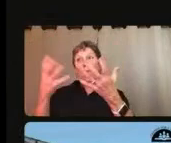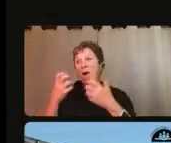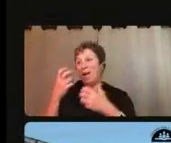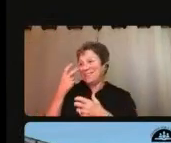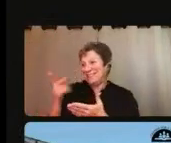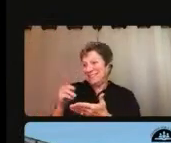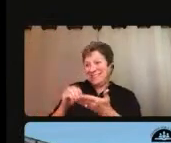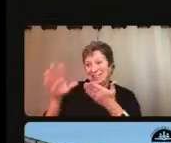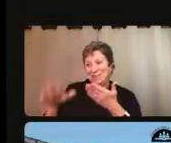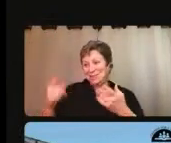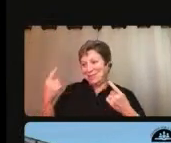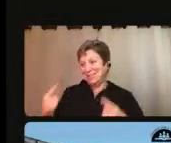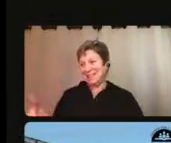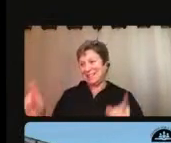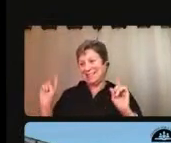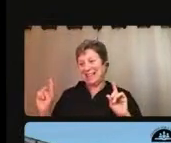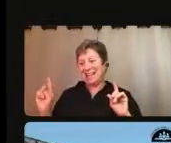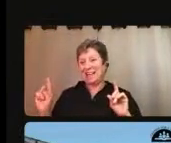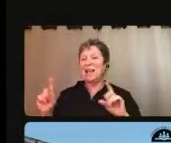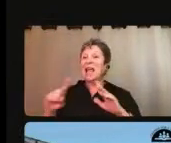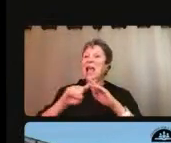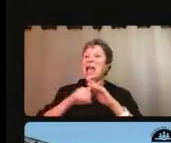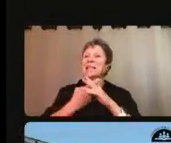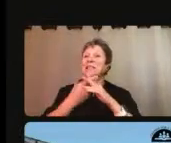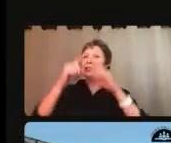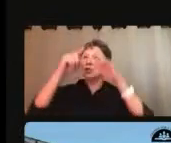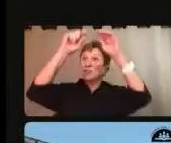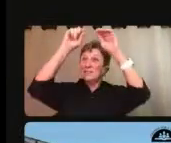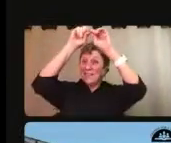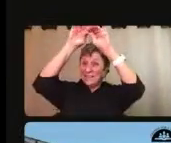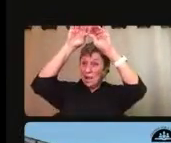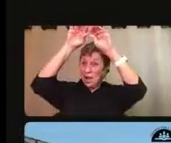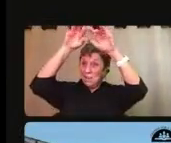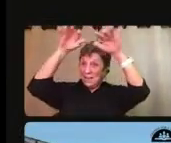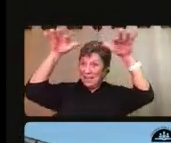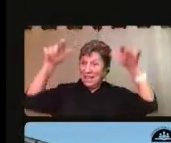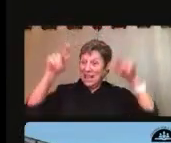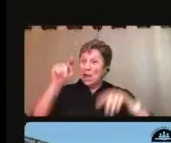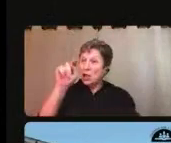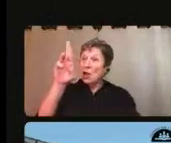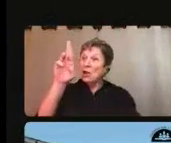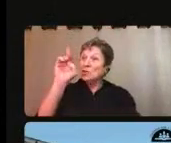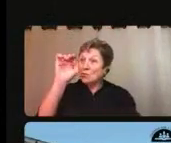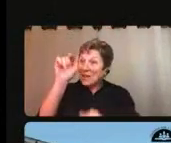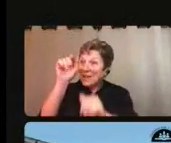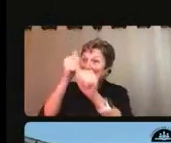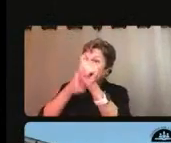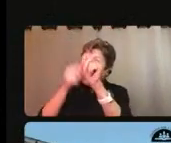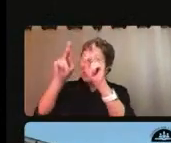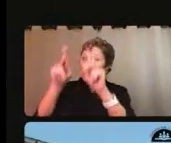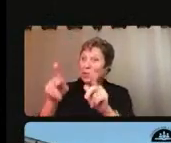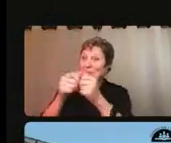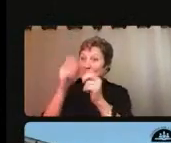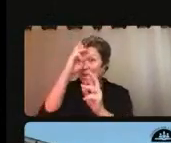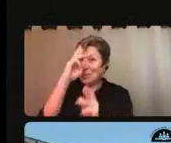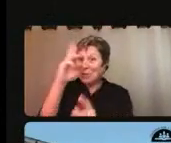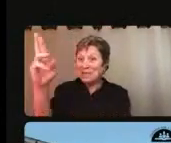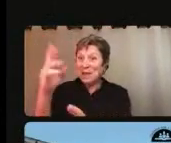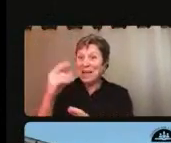THEIR CHILDREN. TEACHERS WANT TO SEE THEIR